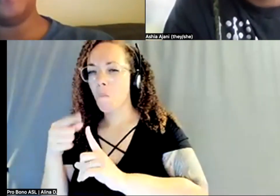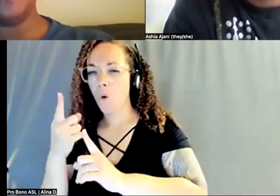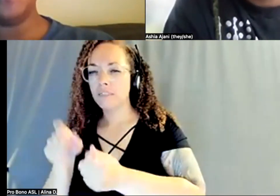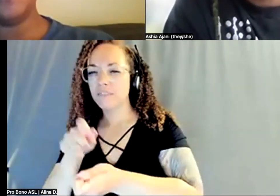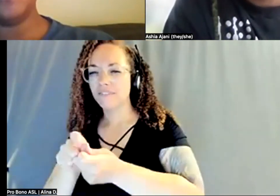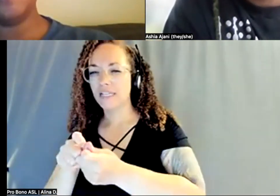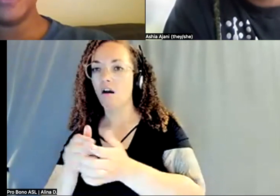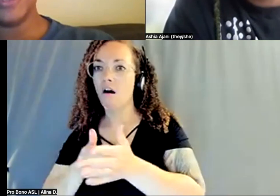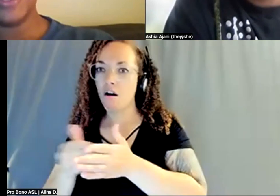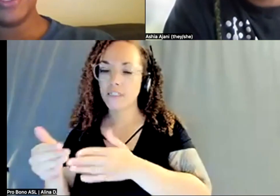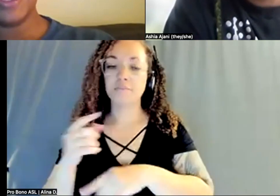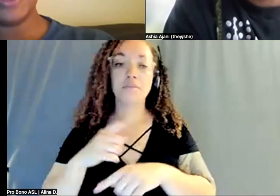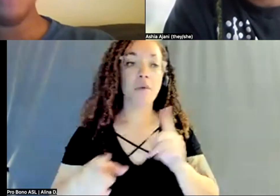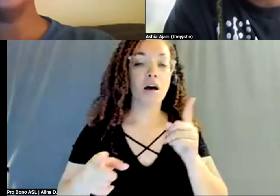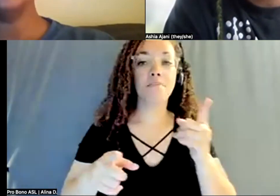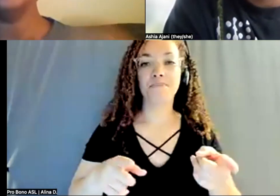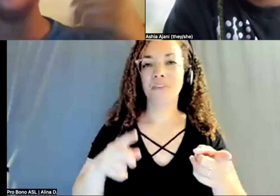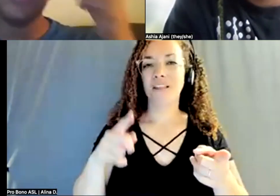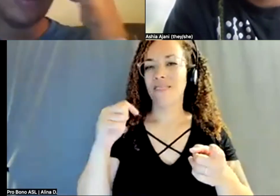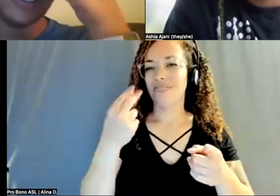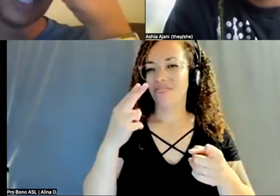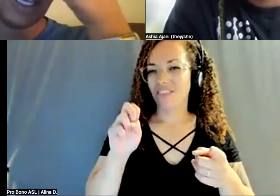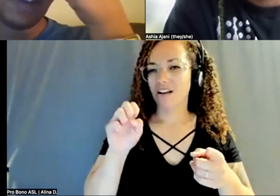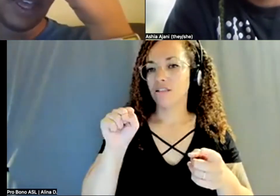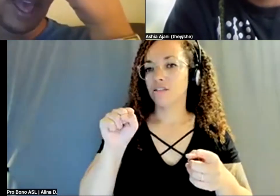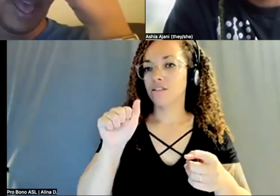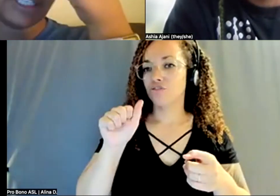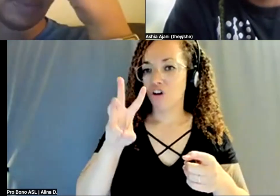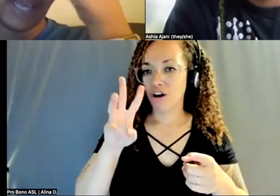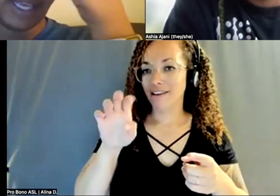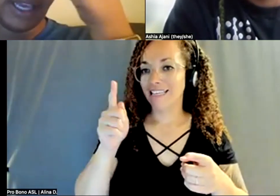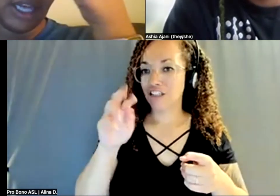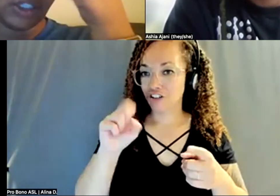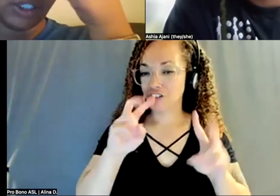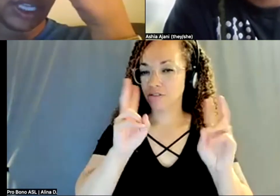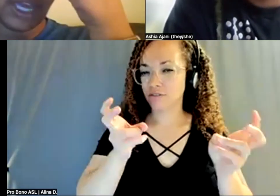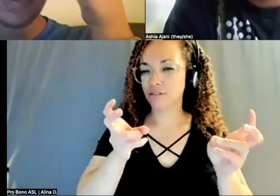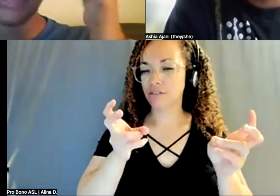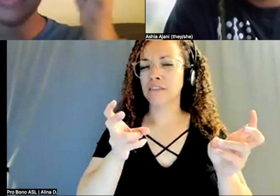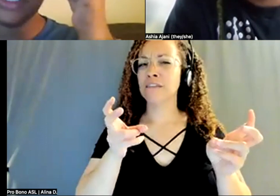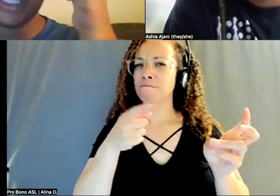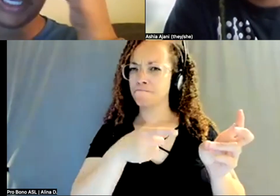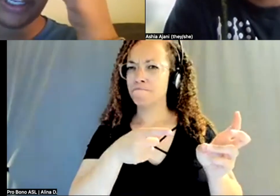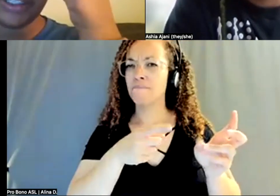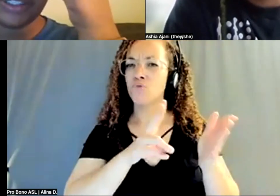um, I'm not sure that people always think of it as a Black ecological text. But it totally is.